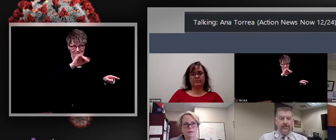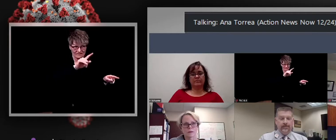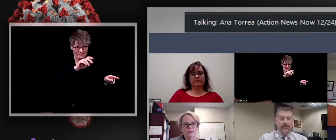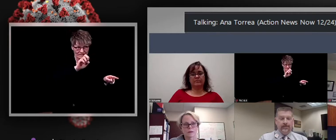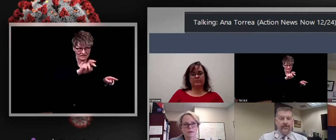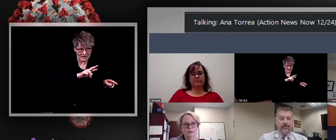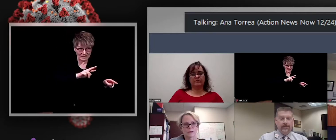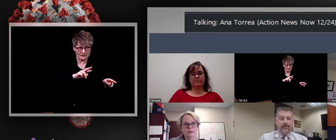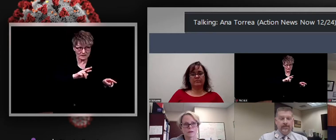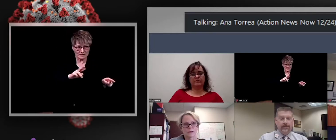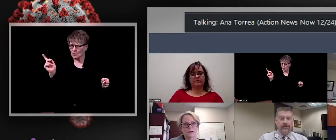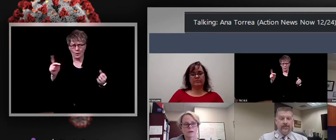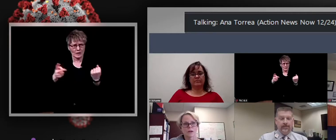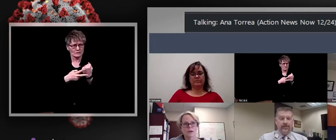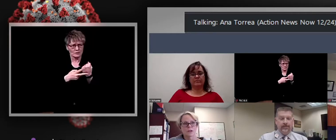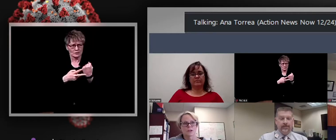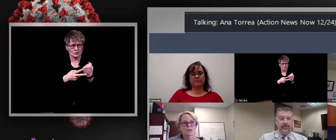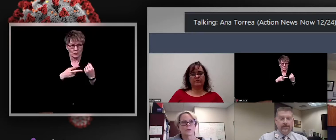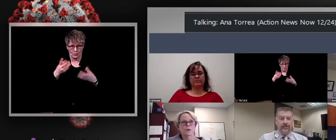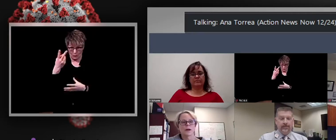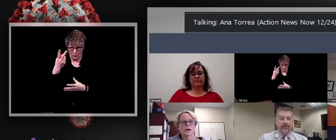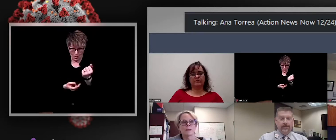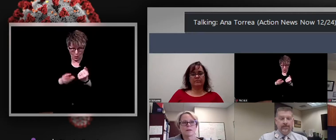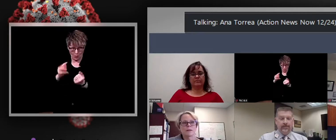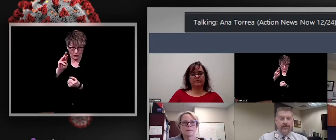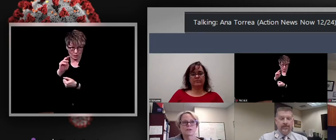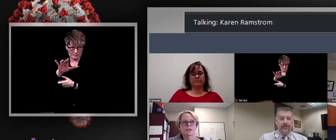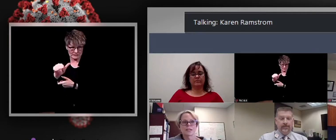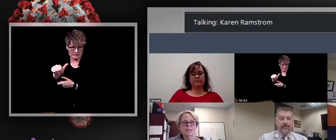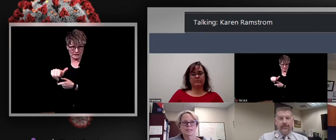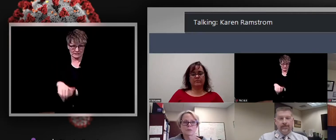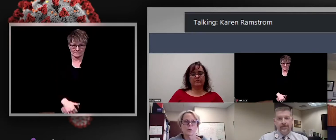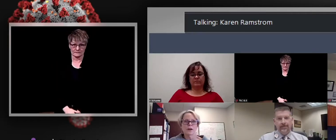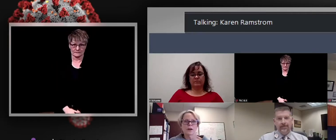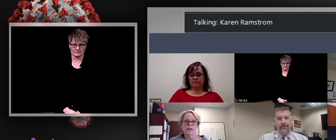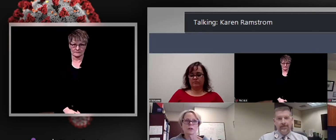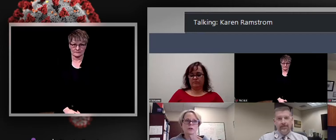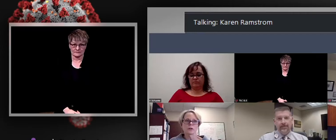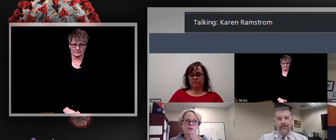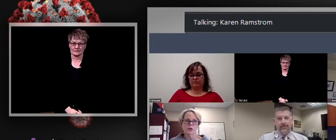is Madrona being stored too? So, the Moderna doesn't require that ultra